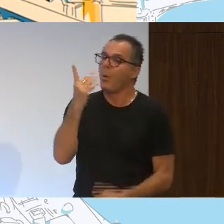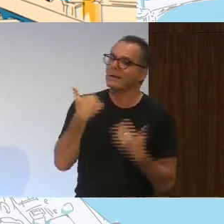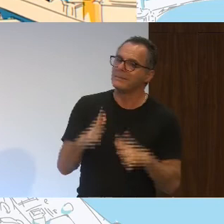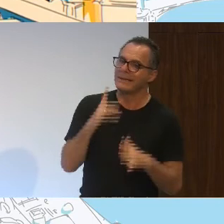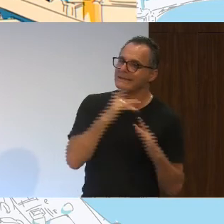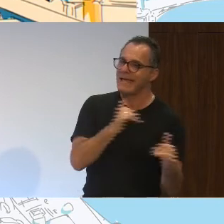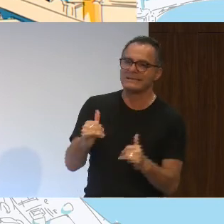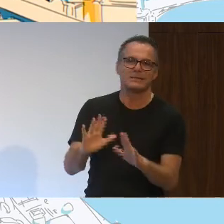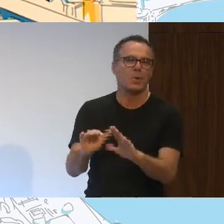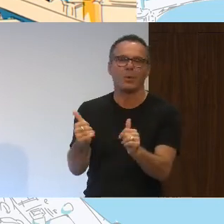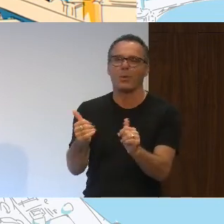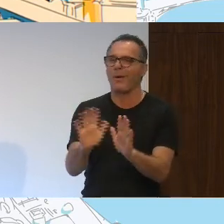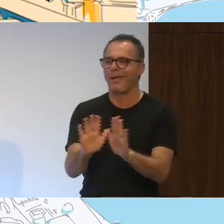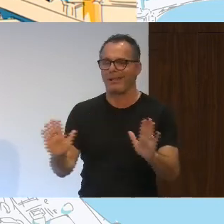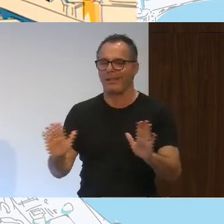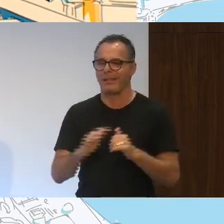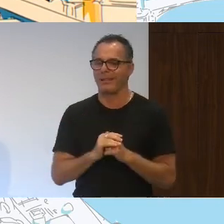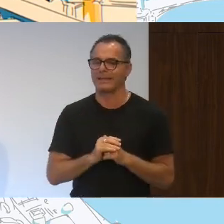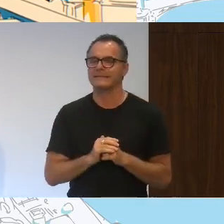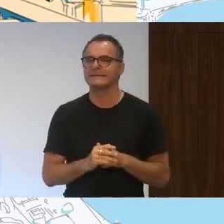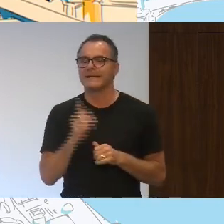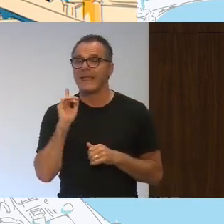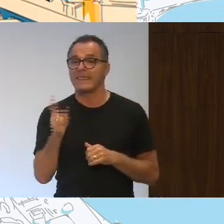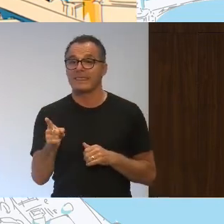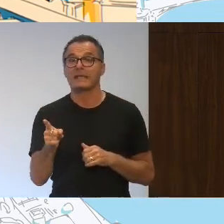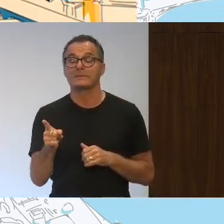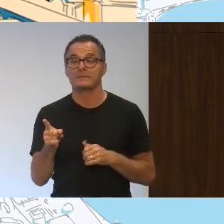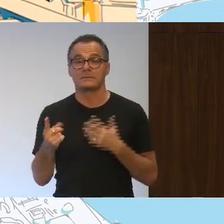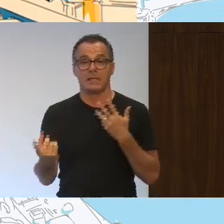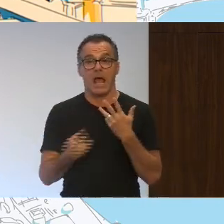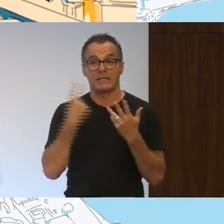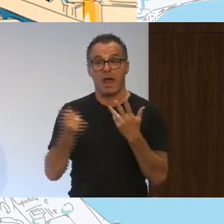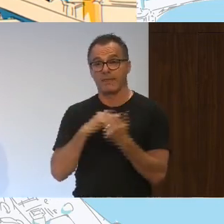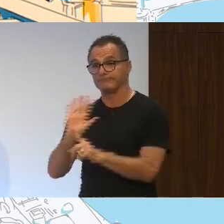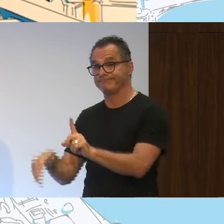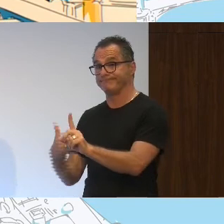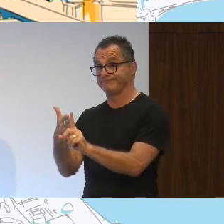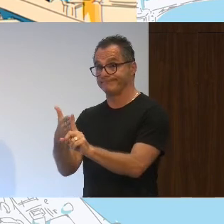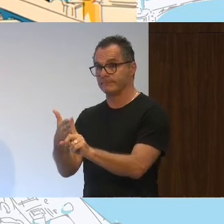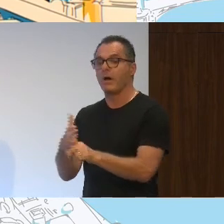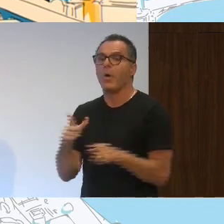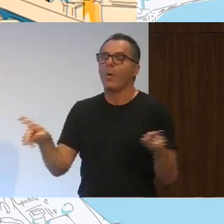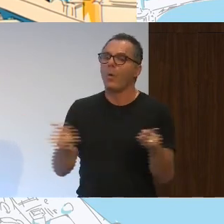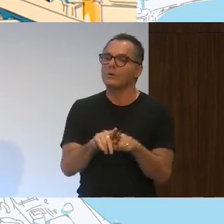And I think that's that's a whole other game. And then there's going to be the game of combining things